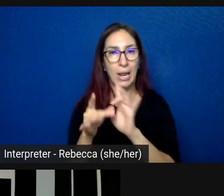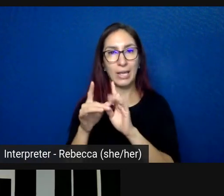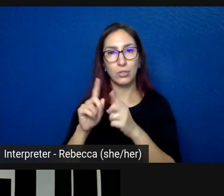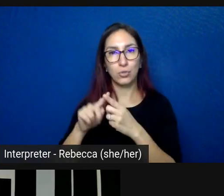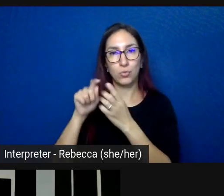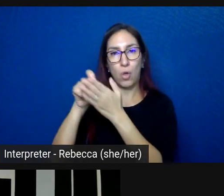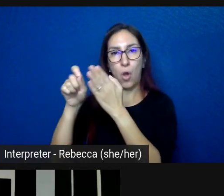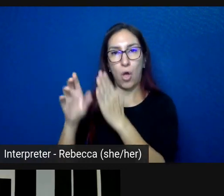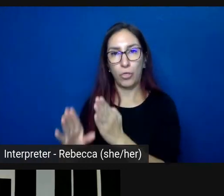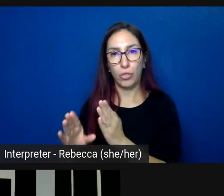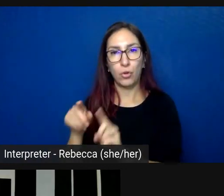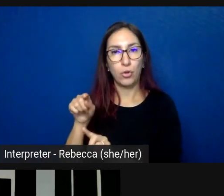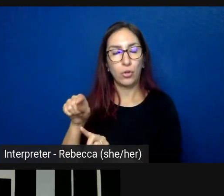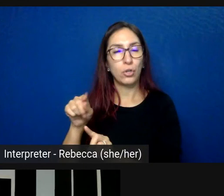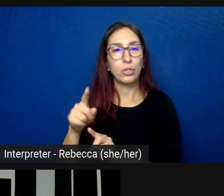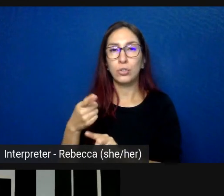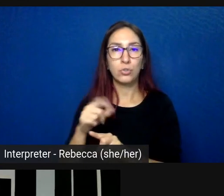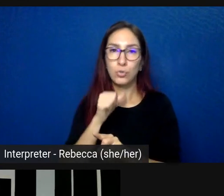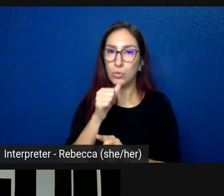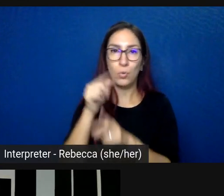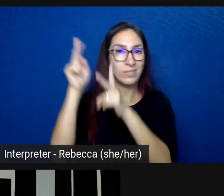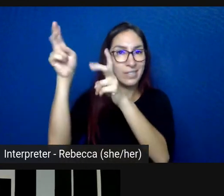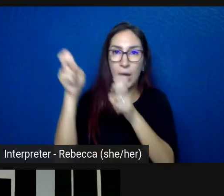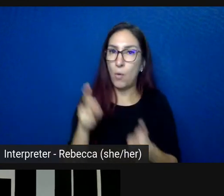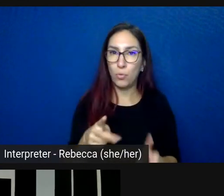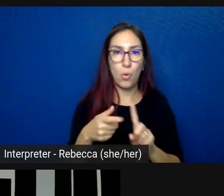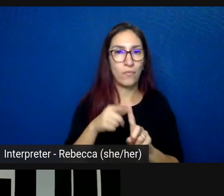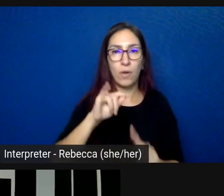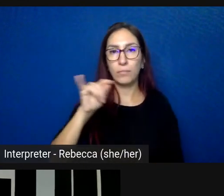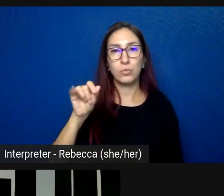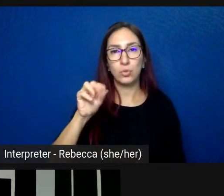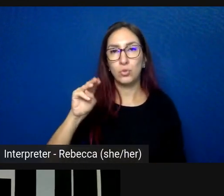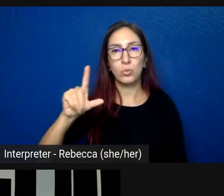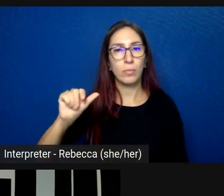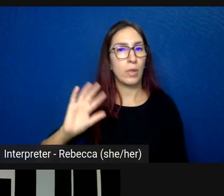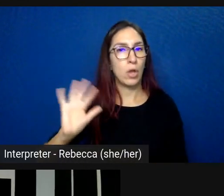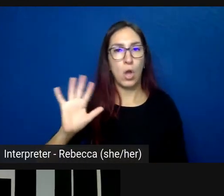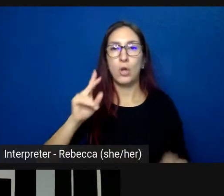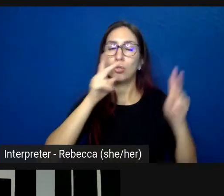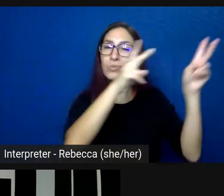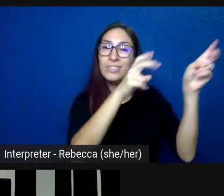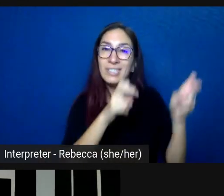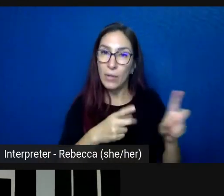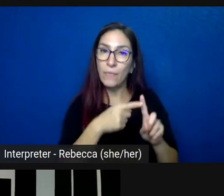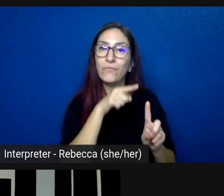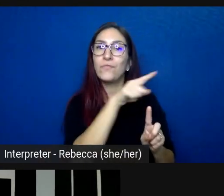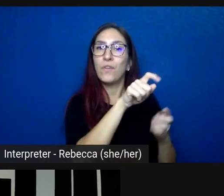You do not download them from Joomla, you download from the alpha page.